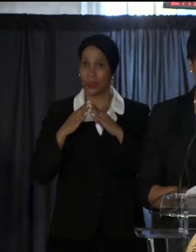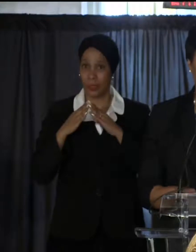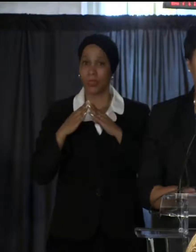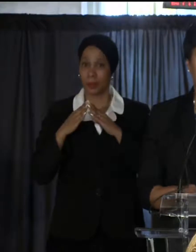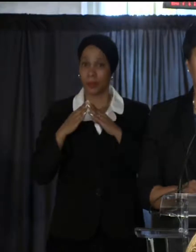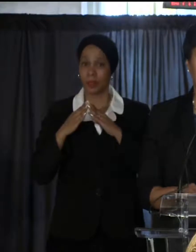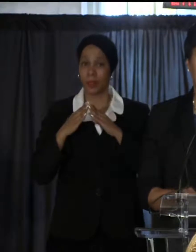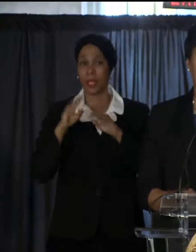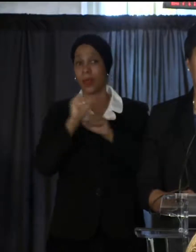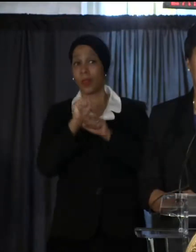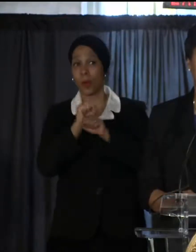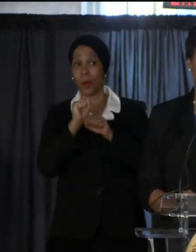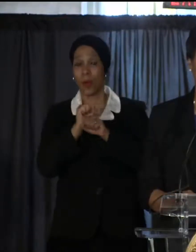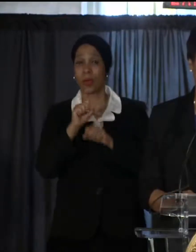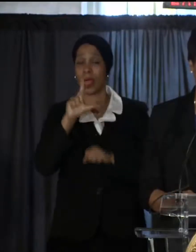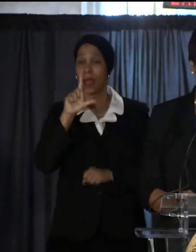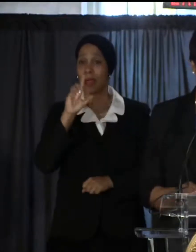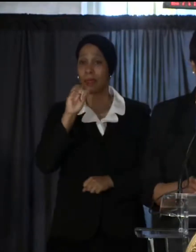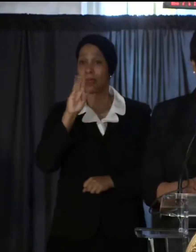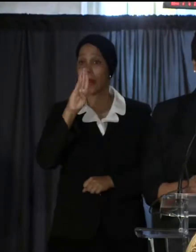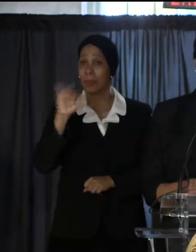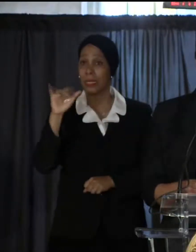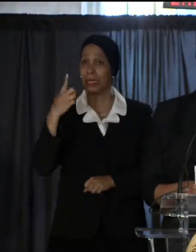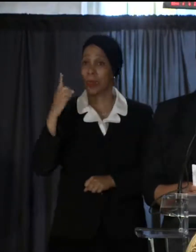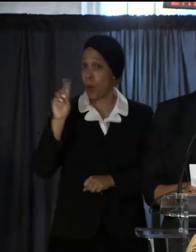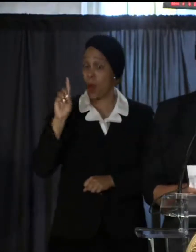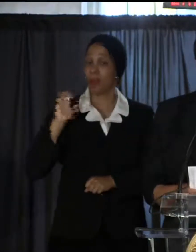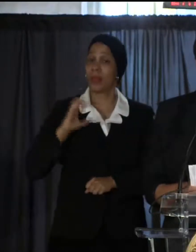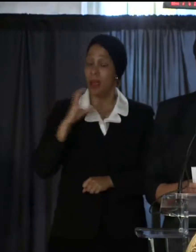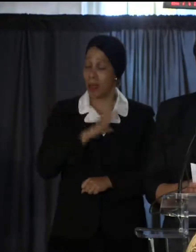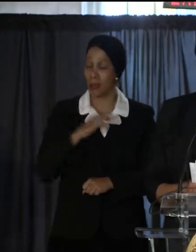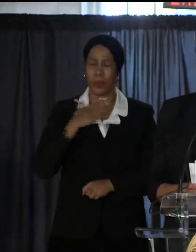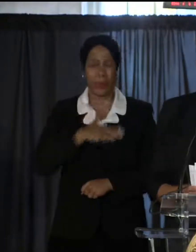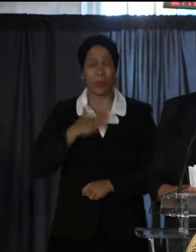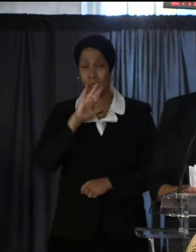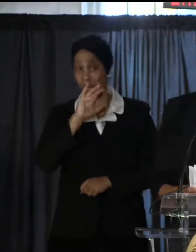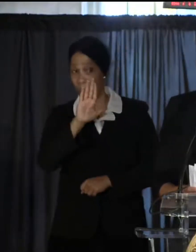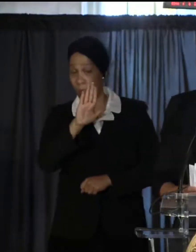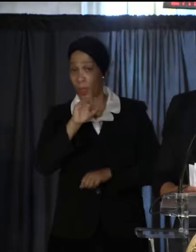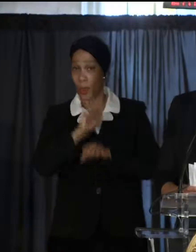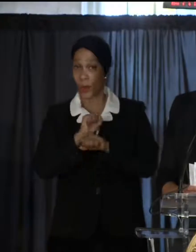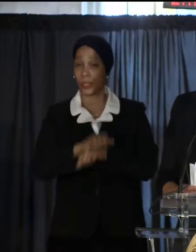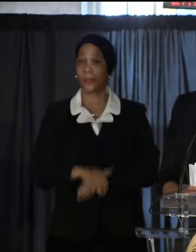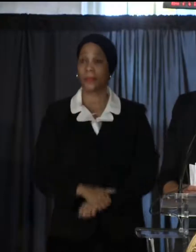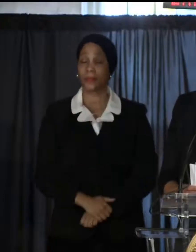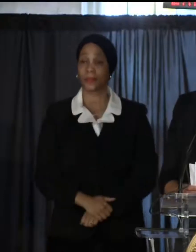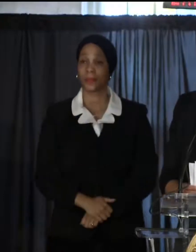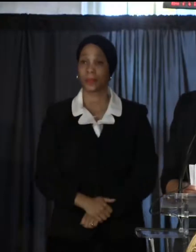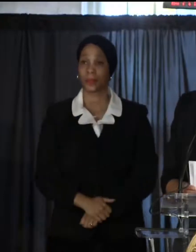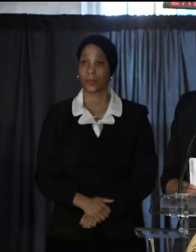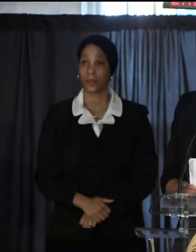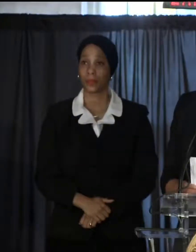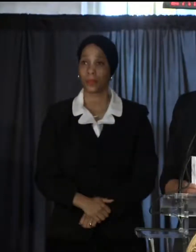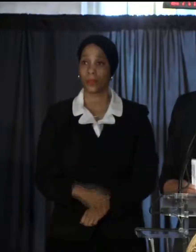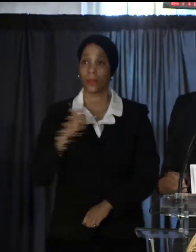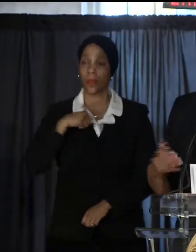WORK AND LOBBYING THE CONGRESS SO WE APPRECIATE THE WORK THAT THEY DO. SO WE WOULD INVITE AND CONTINUE